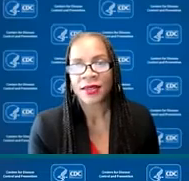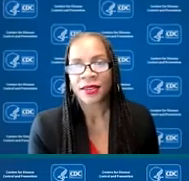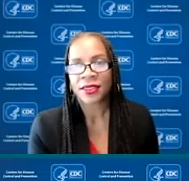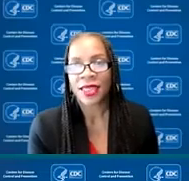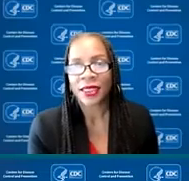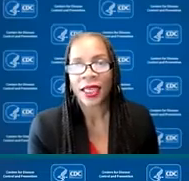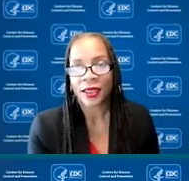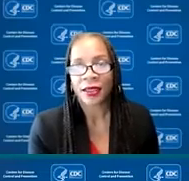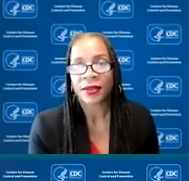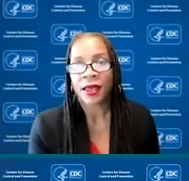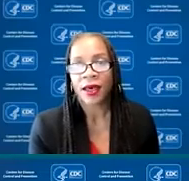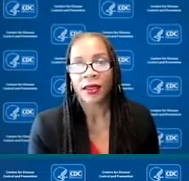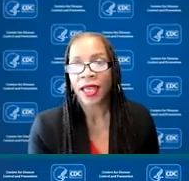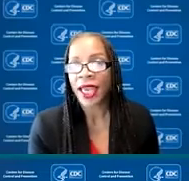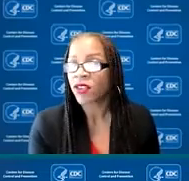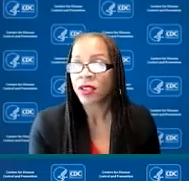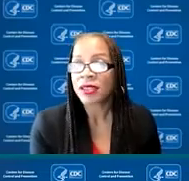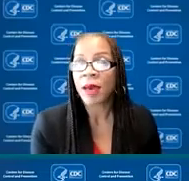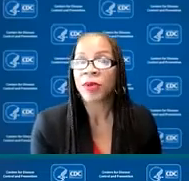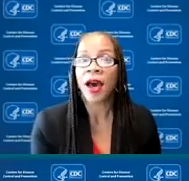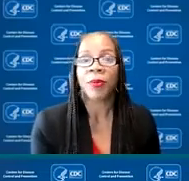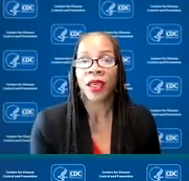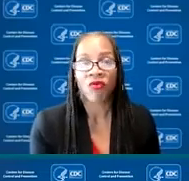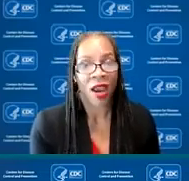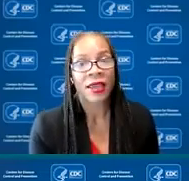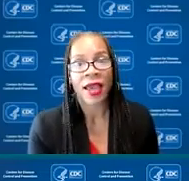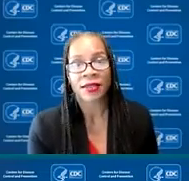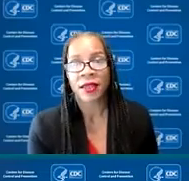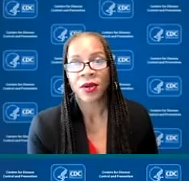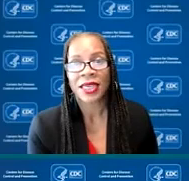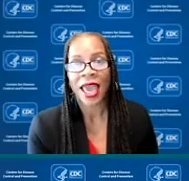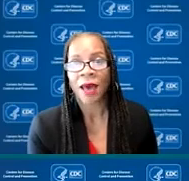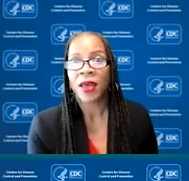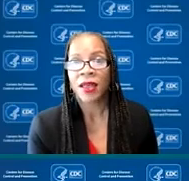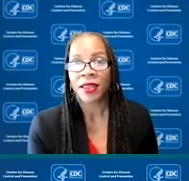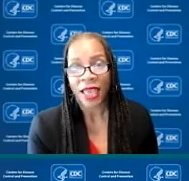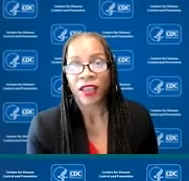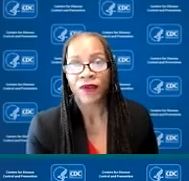necessarily delegated this. They actually stepped up and recognized that there was a gap that they